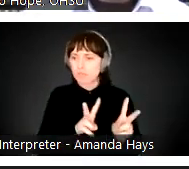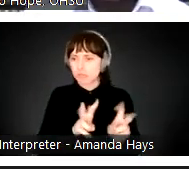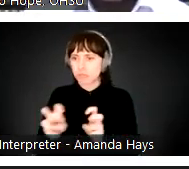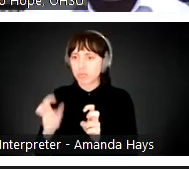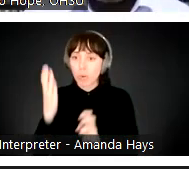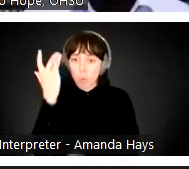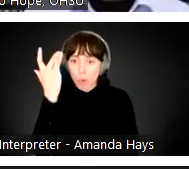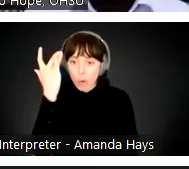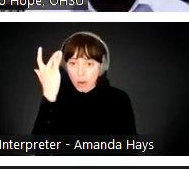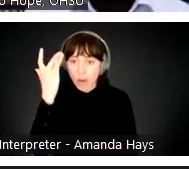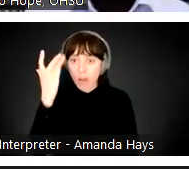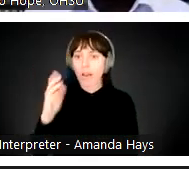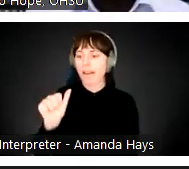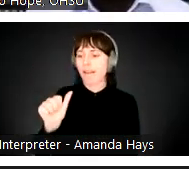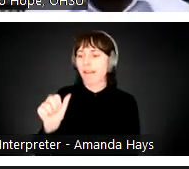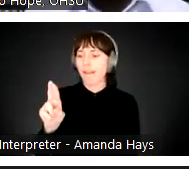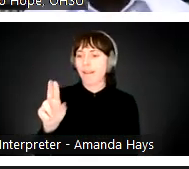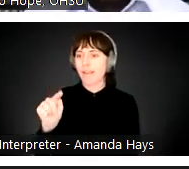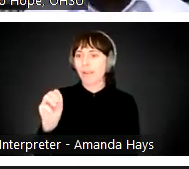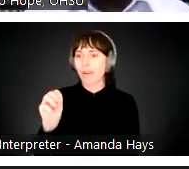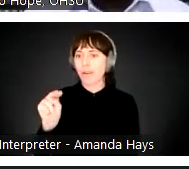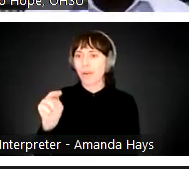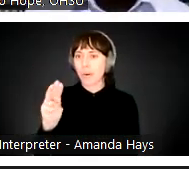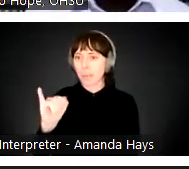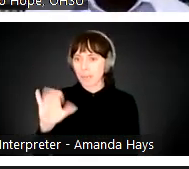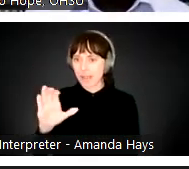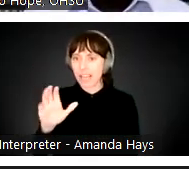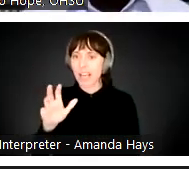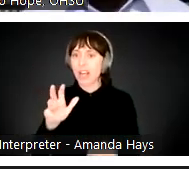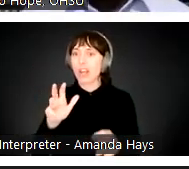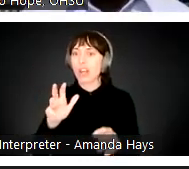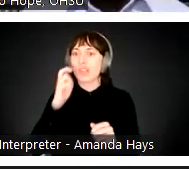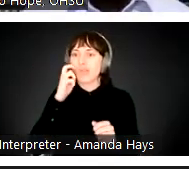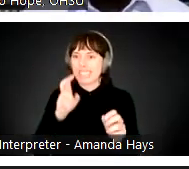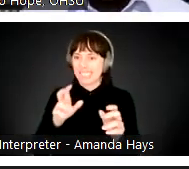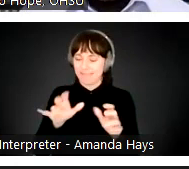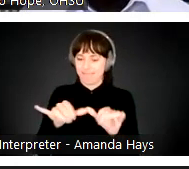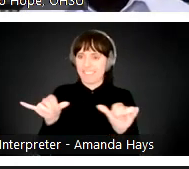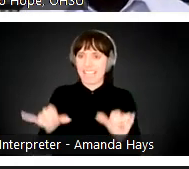system is very involved in that system. So, you can have constipation, you can